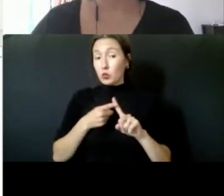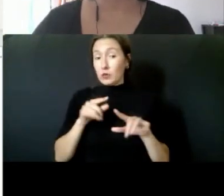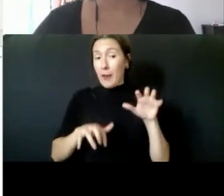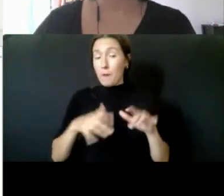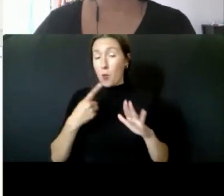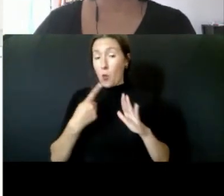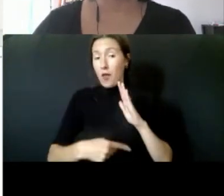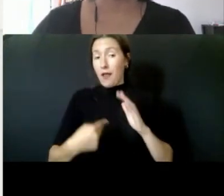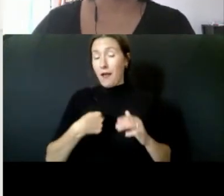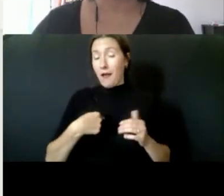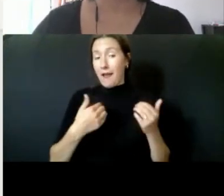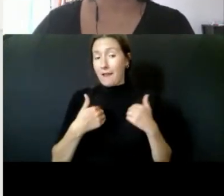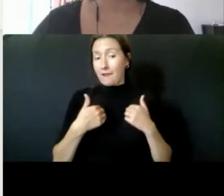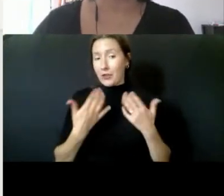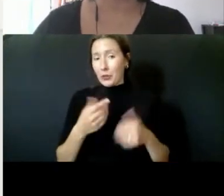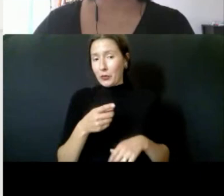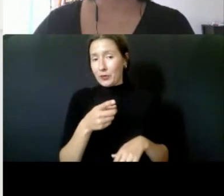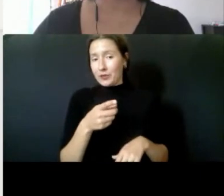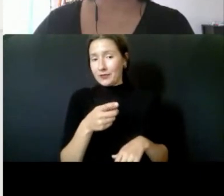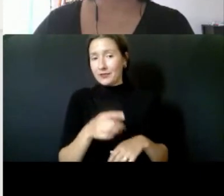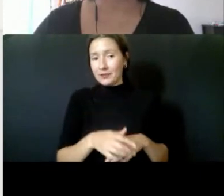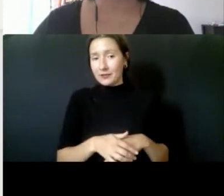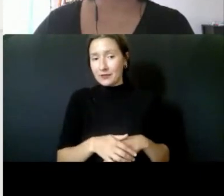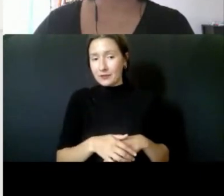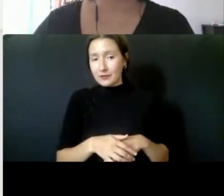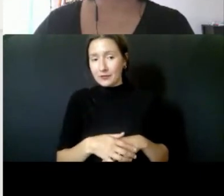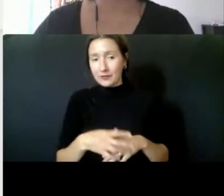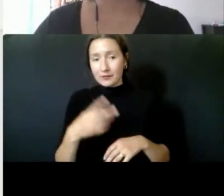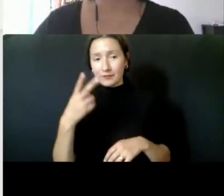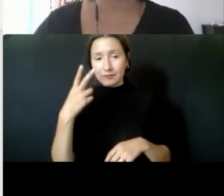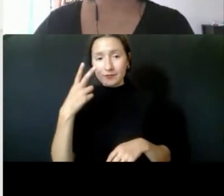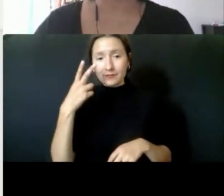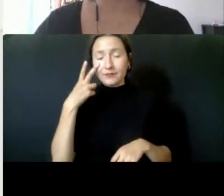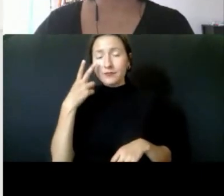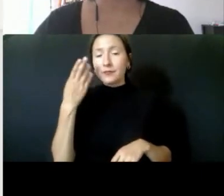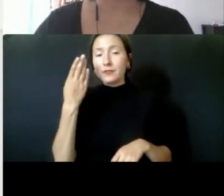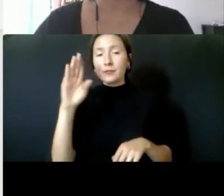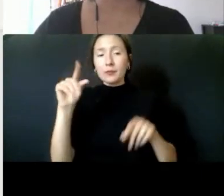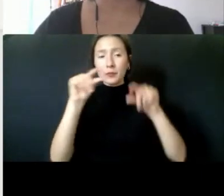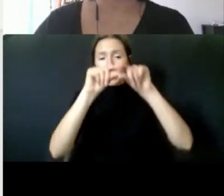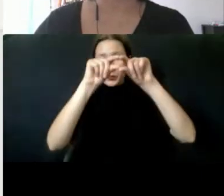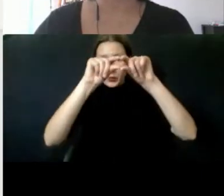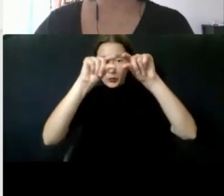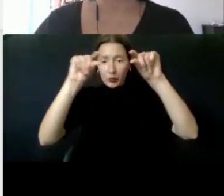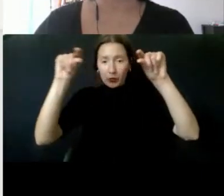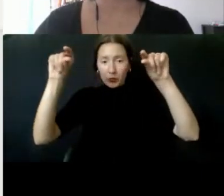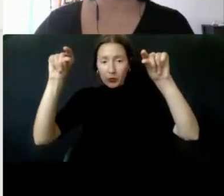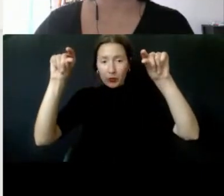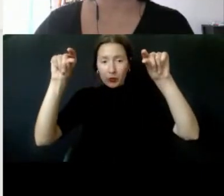upper um in the upper corner here up above where it says that it'll it'll start your dictation